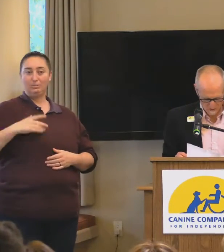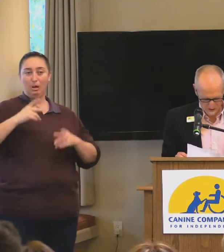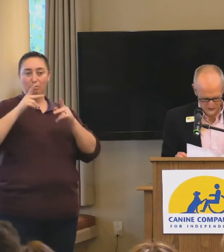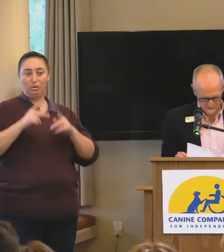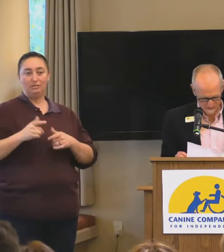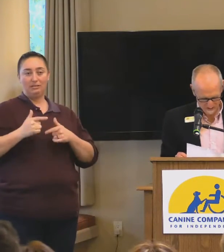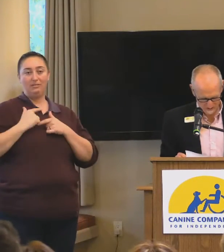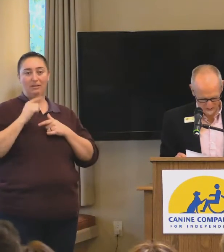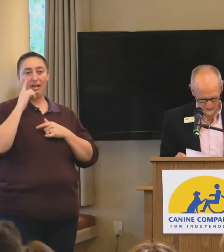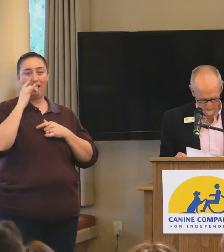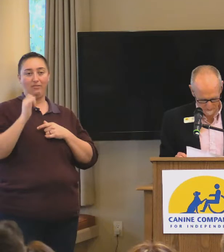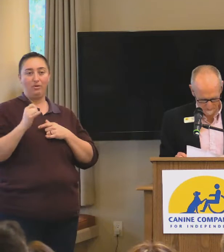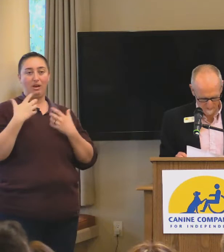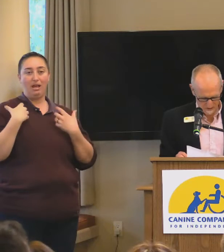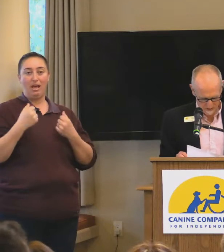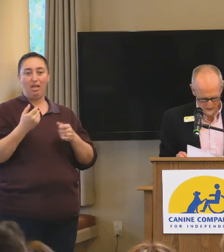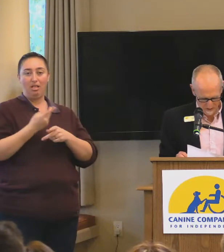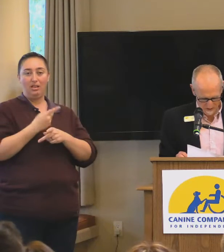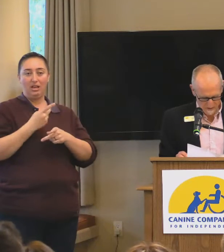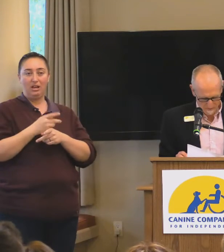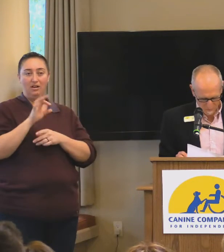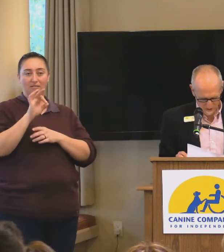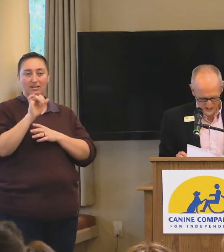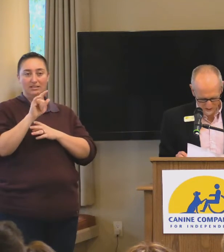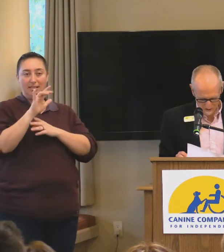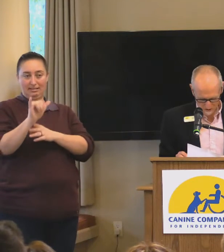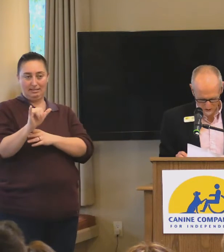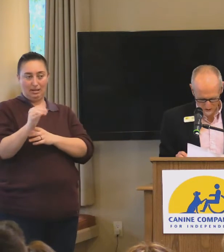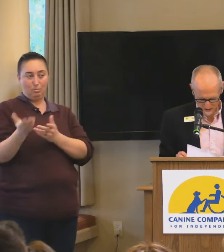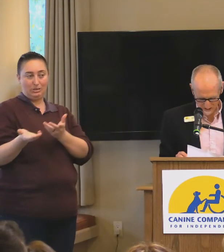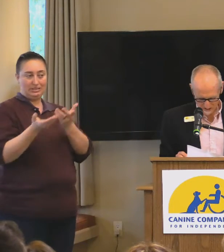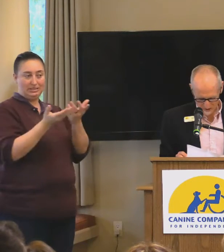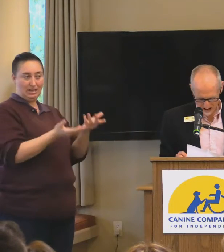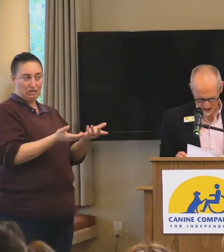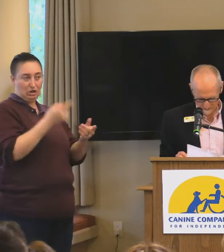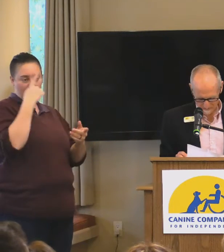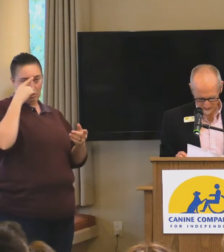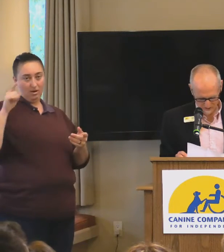Parasol was raised by an inmate at the California healthcare facility. Presenting her on his behalf is the